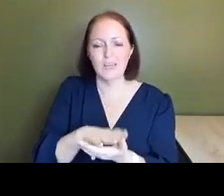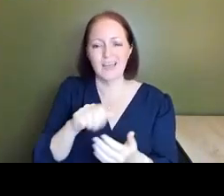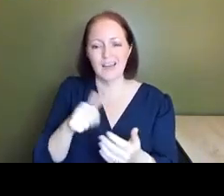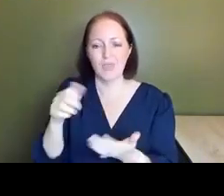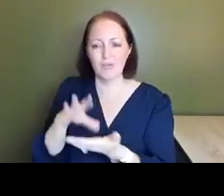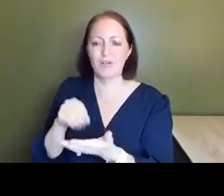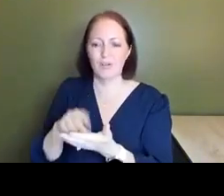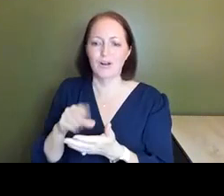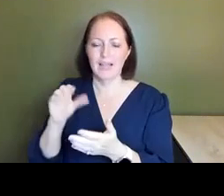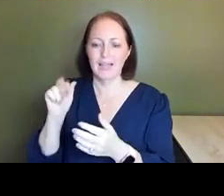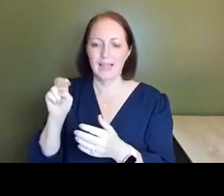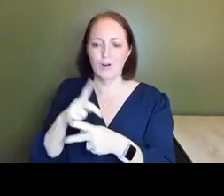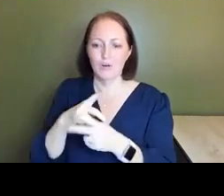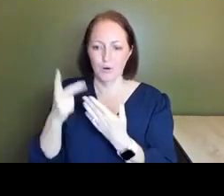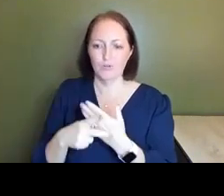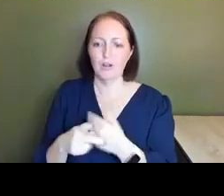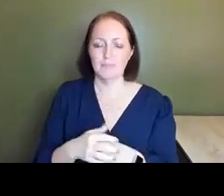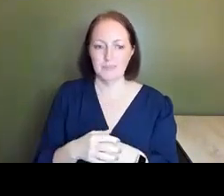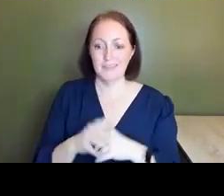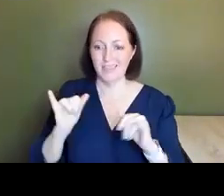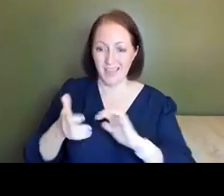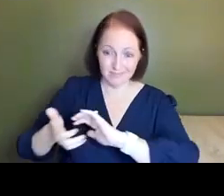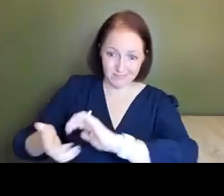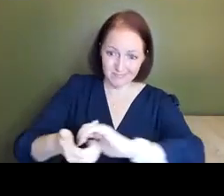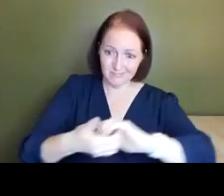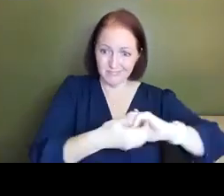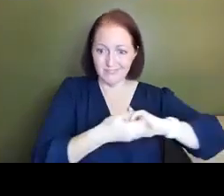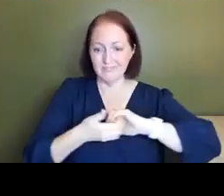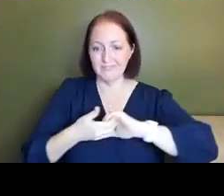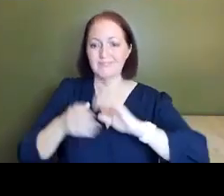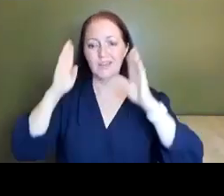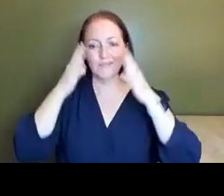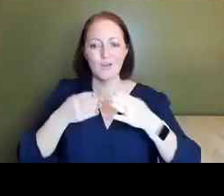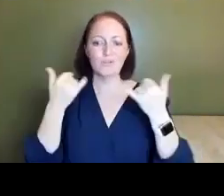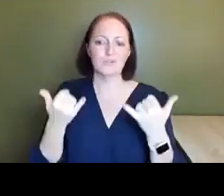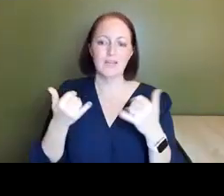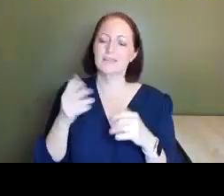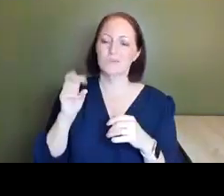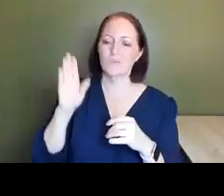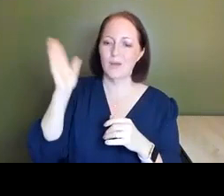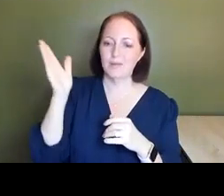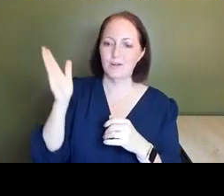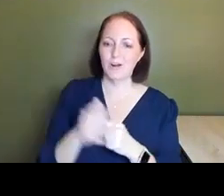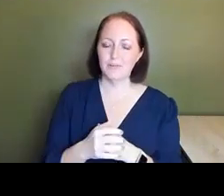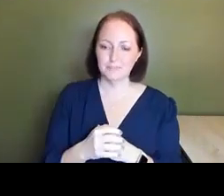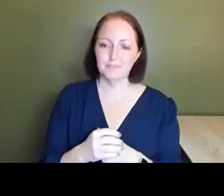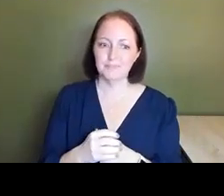and care programs. That partnership is the focus of today's webinar. And if we can go